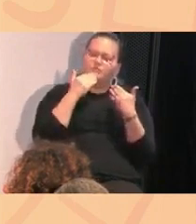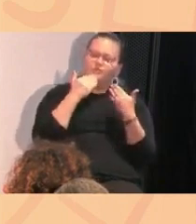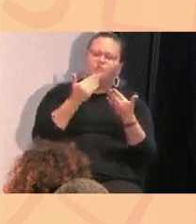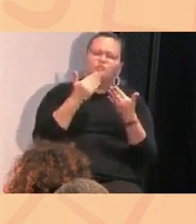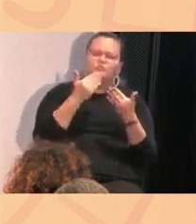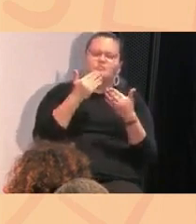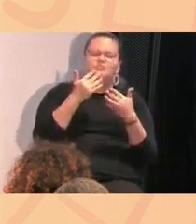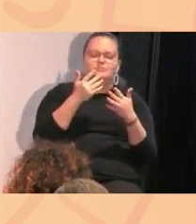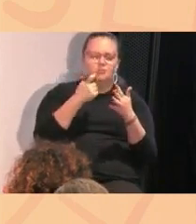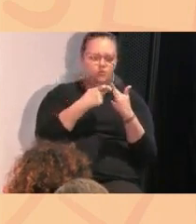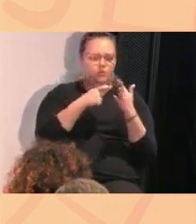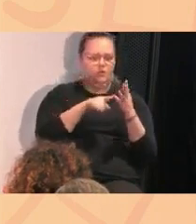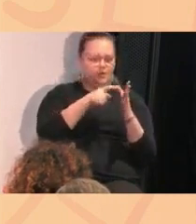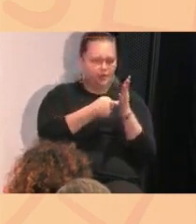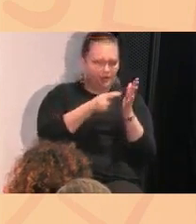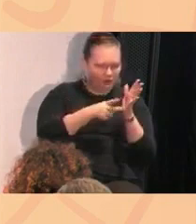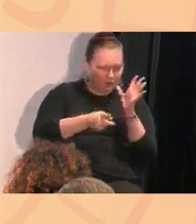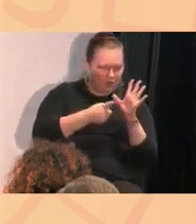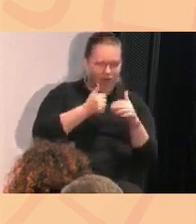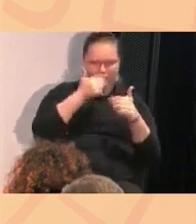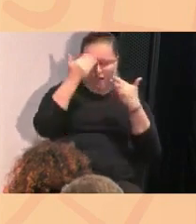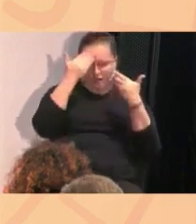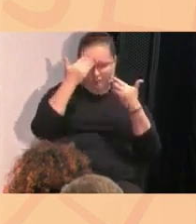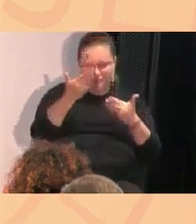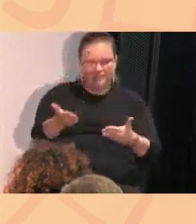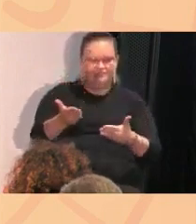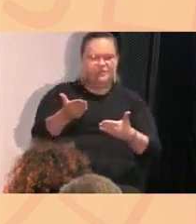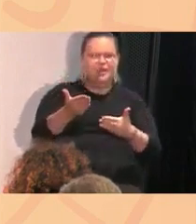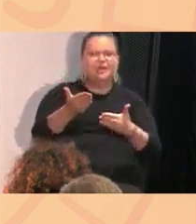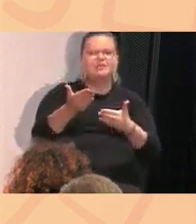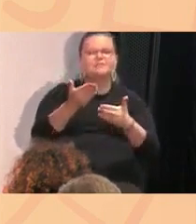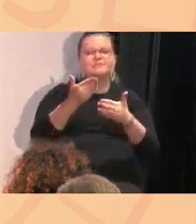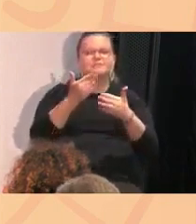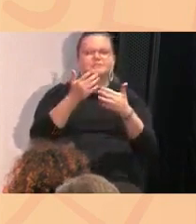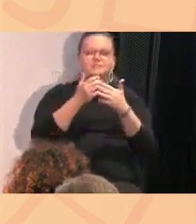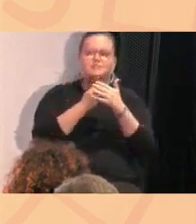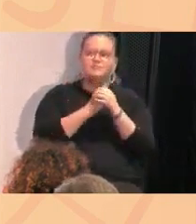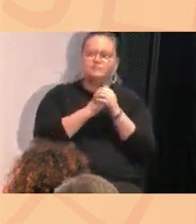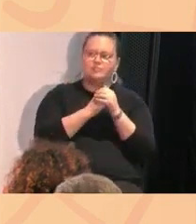Can you hear me OK? Yes. Great. Thanks.